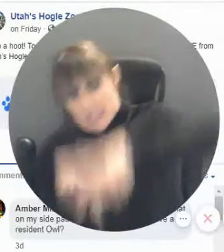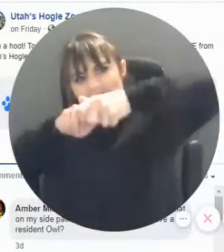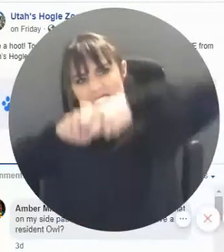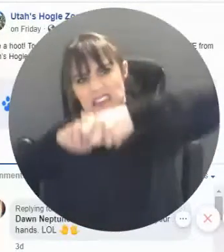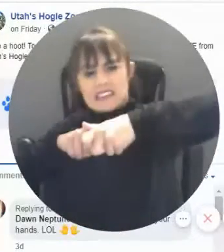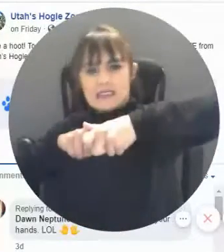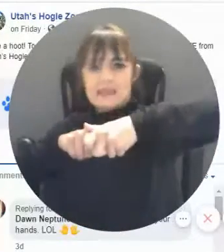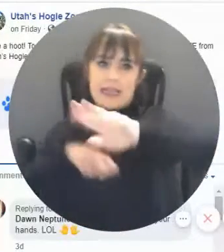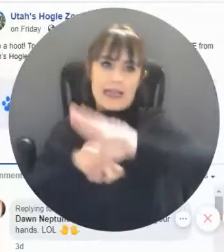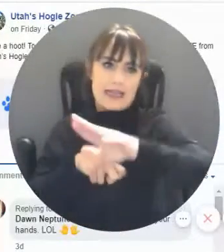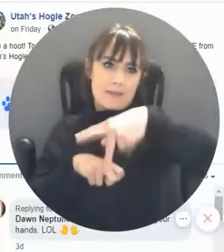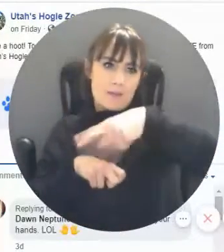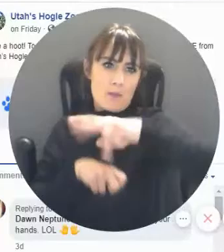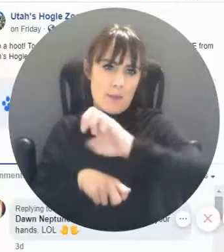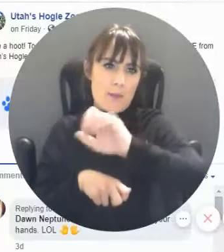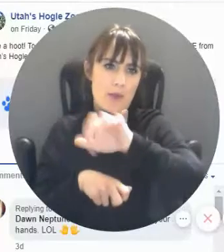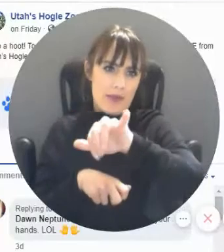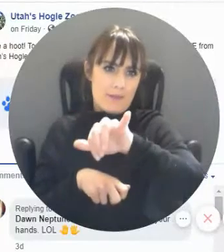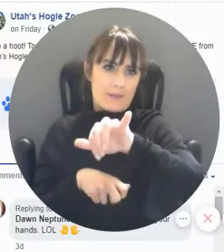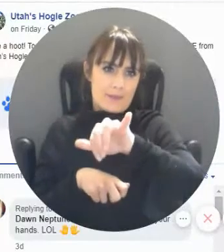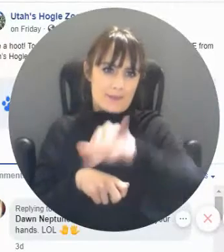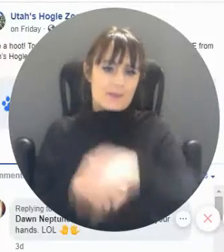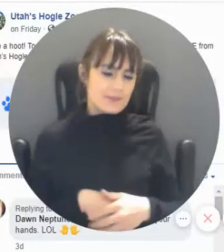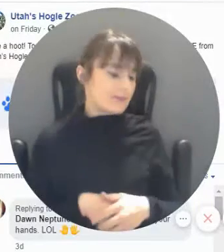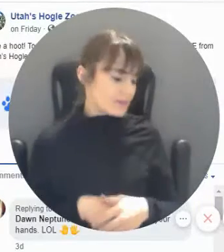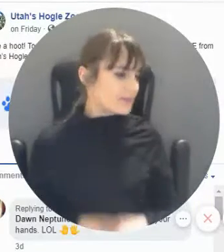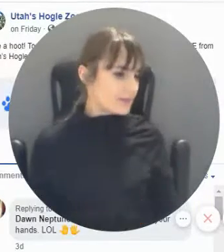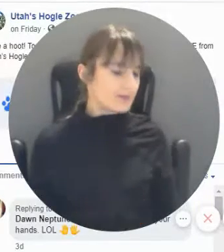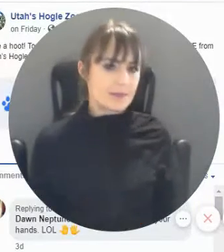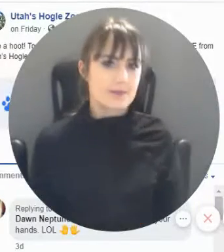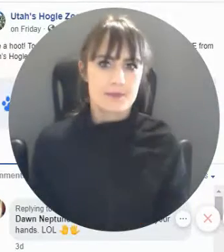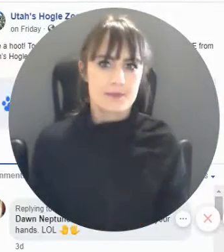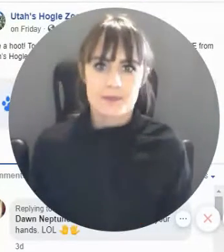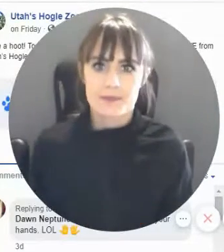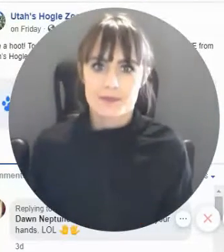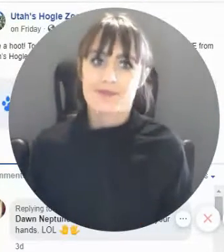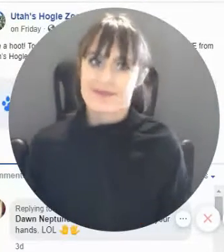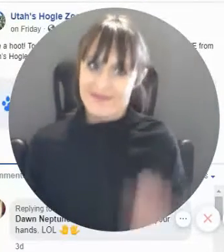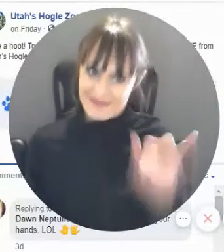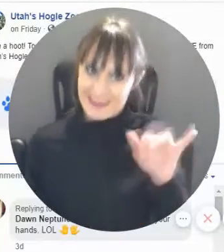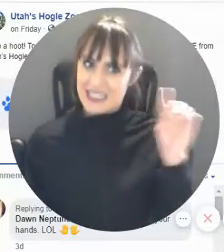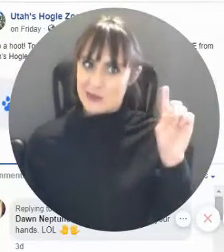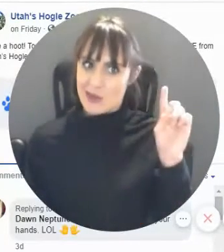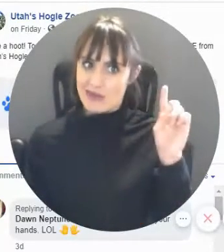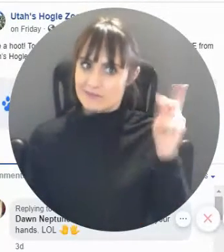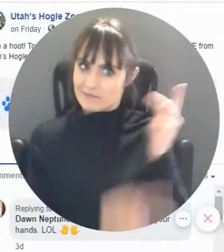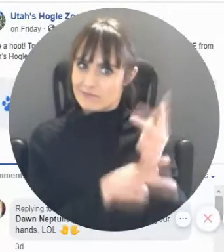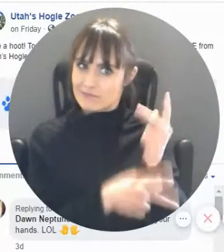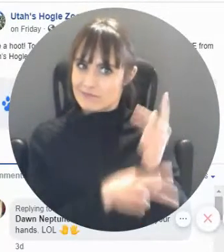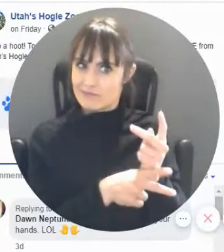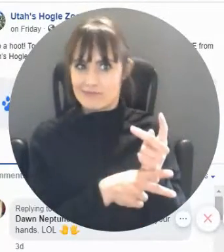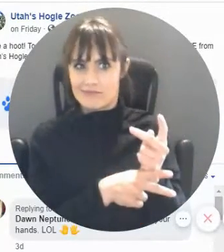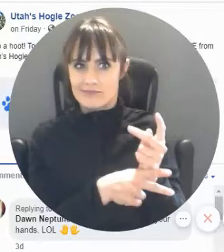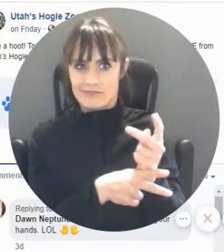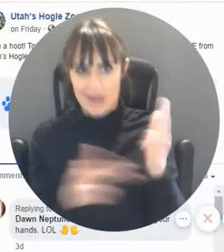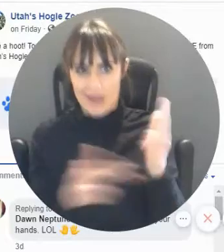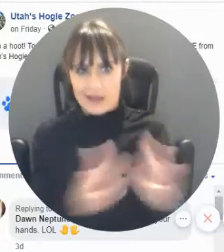(Other voice): So that's their weapon instead of the beak? Autumn: Yeah, exactly. The "business end" of the owl. (Other voice): What kind of questions you have on Facebook there Brad? Any rollin' in?